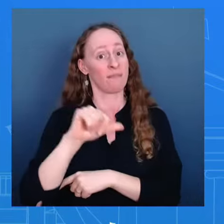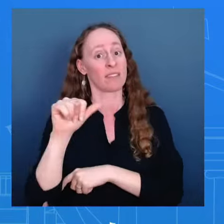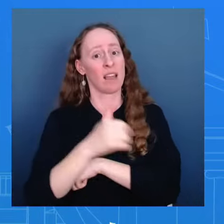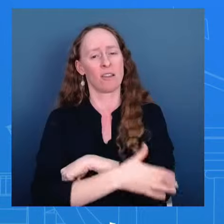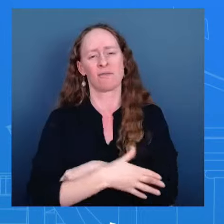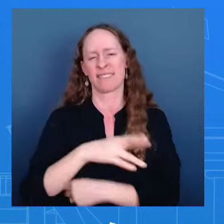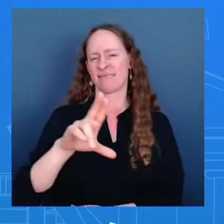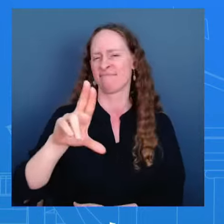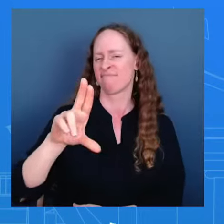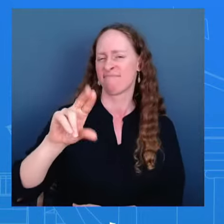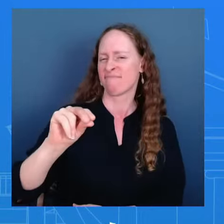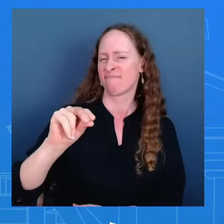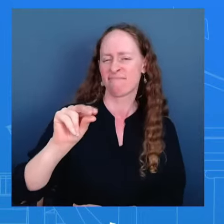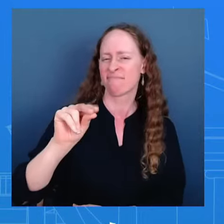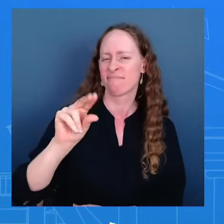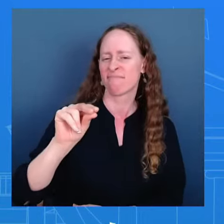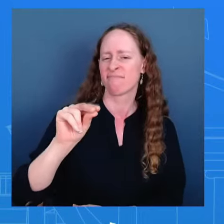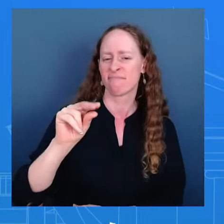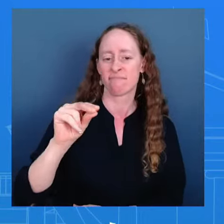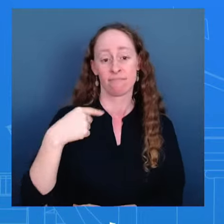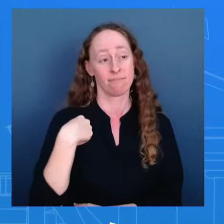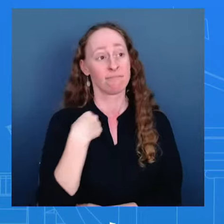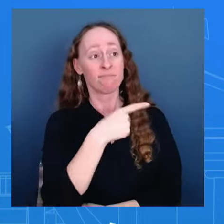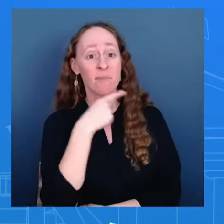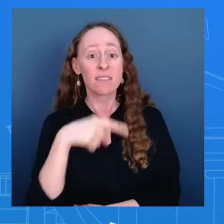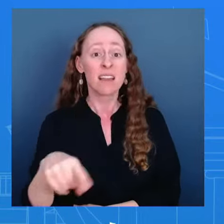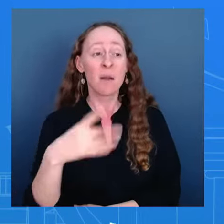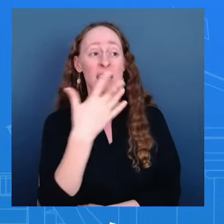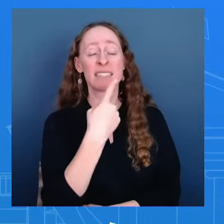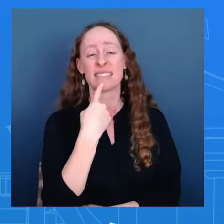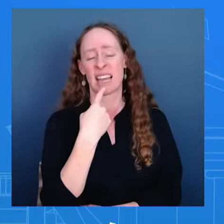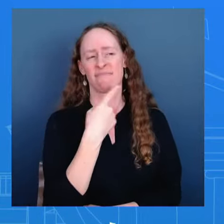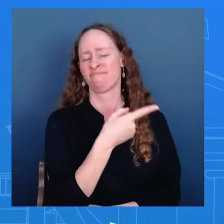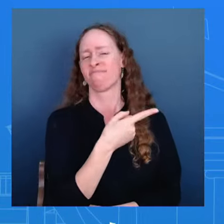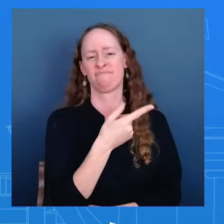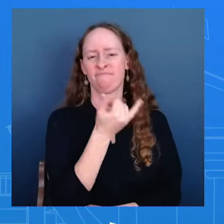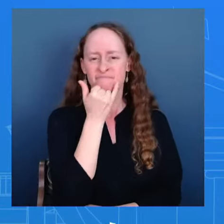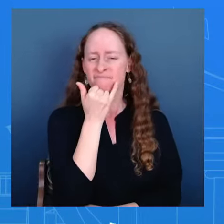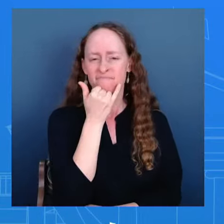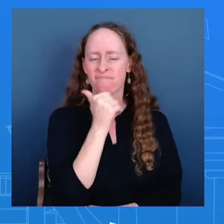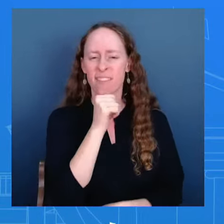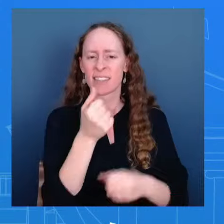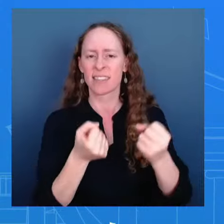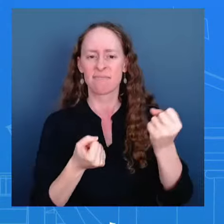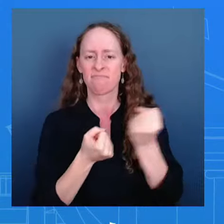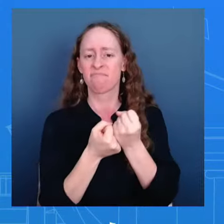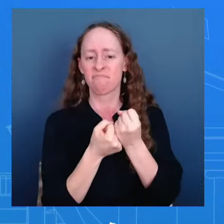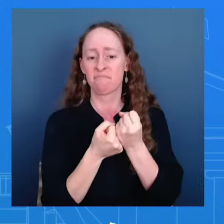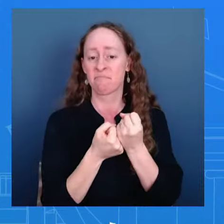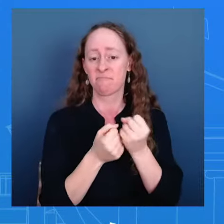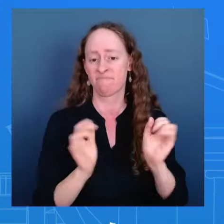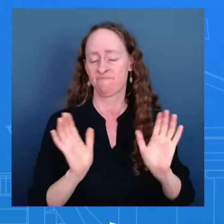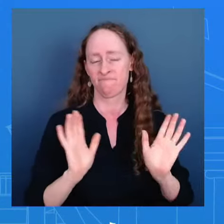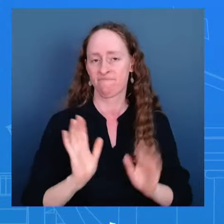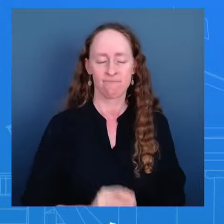I don't want to get into hypotheticals at this point, but it's an ill-advised course of action. The Press: And then China today urged Israel